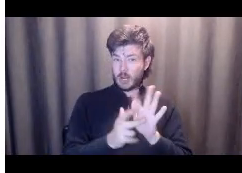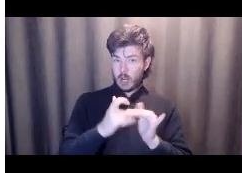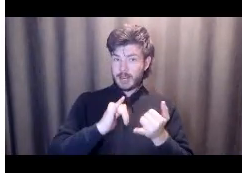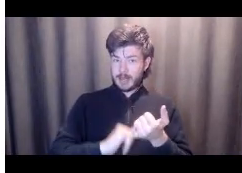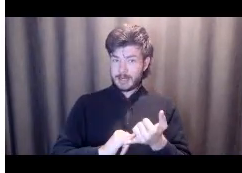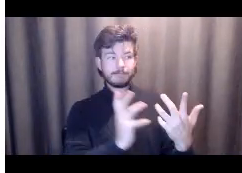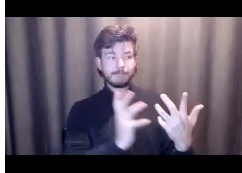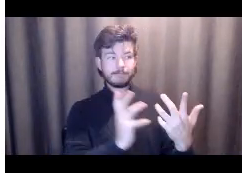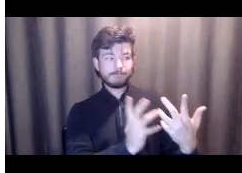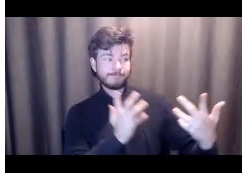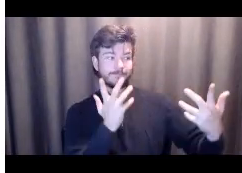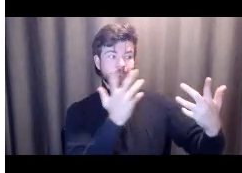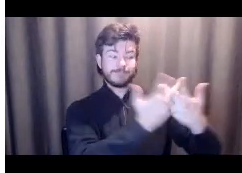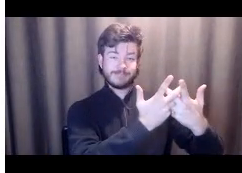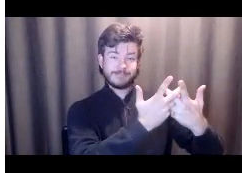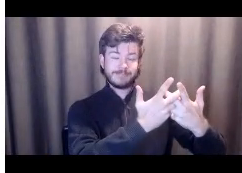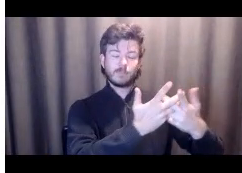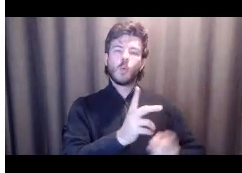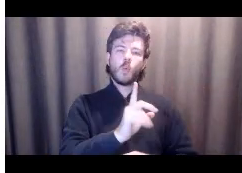and funding periods in their plan.